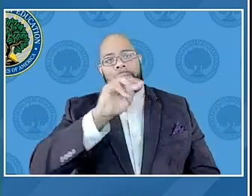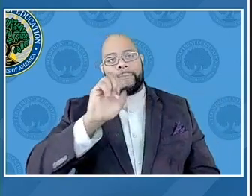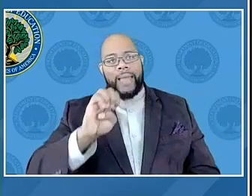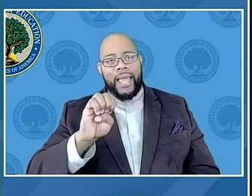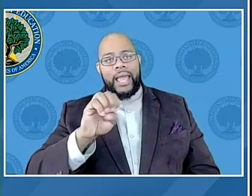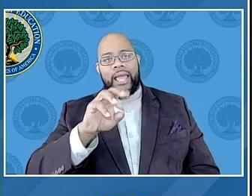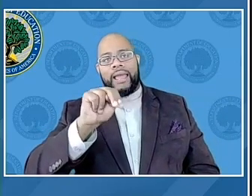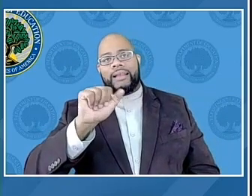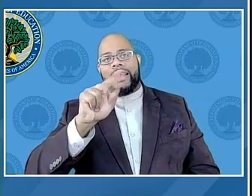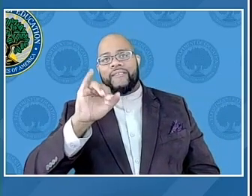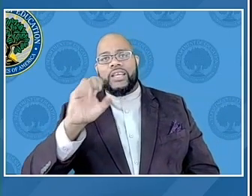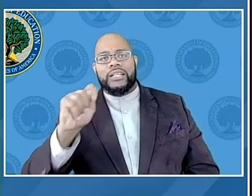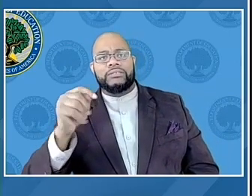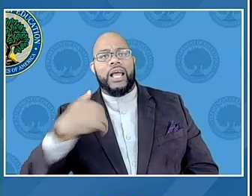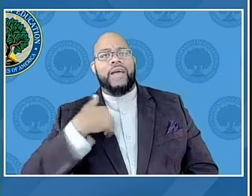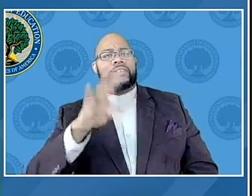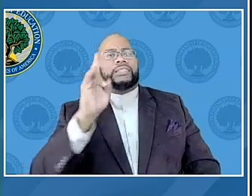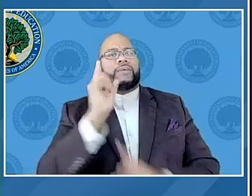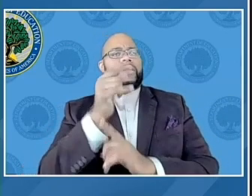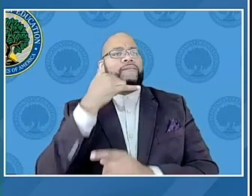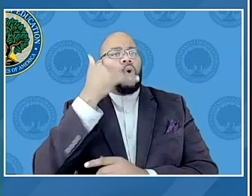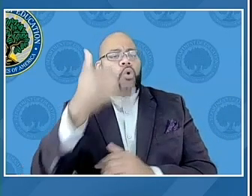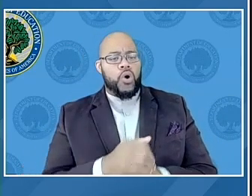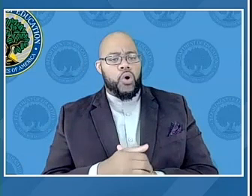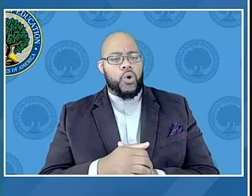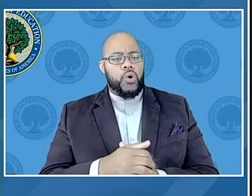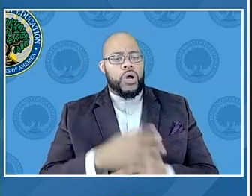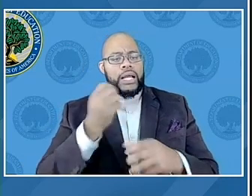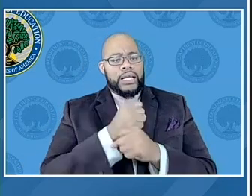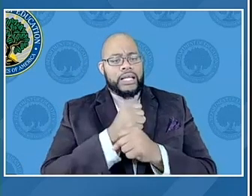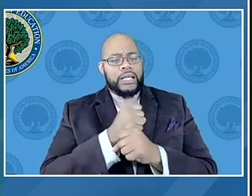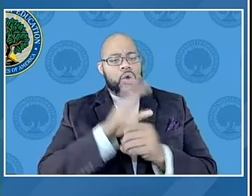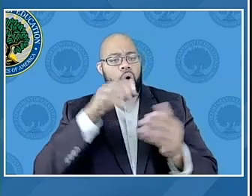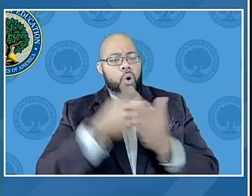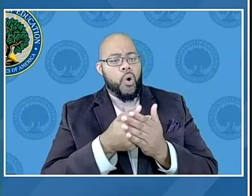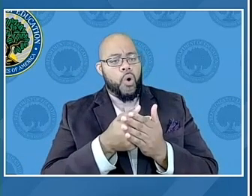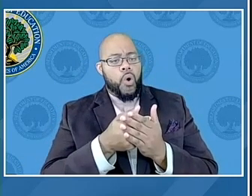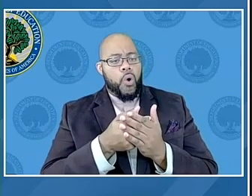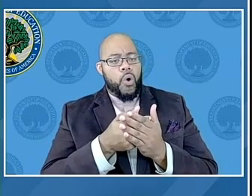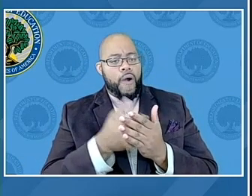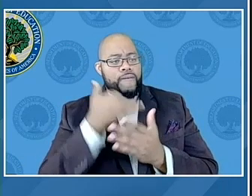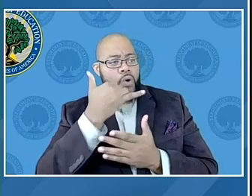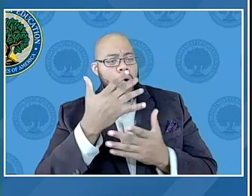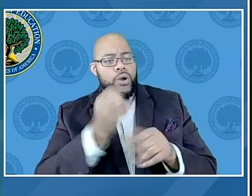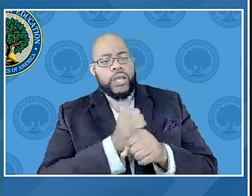minute phone call, you know, get them, get them on the phone and get them off the